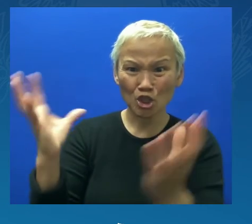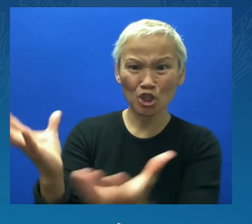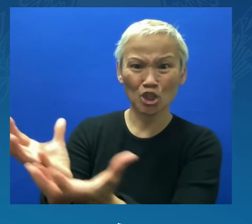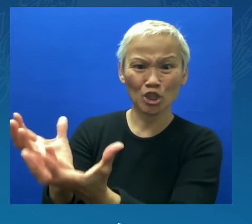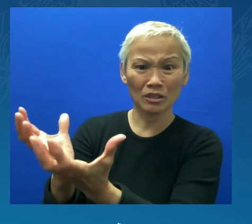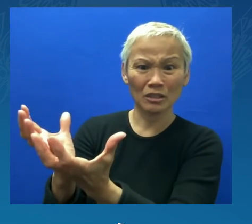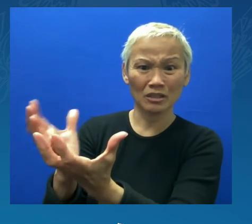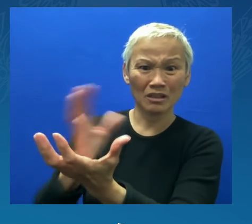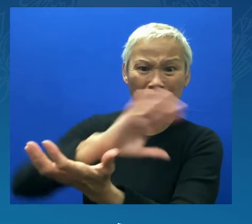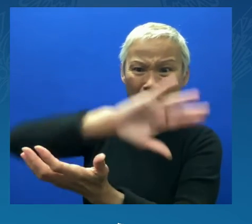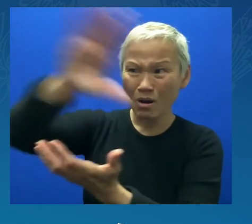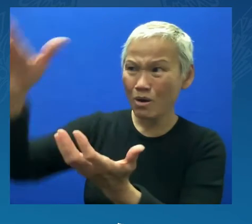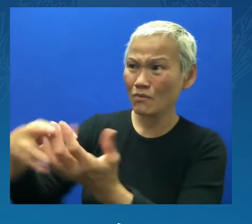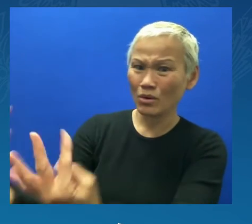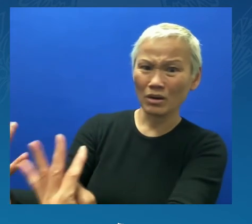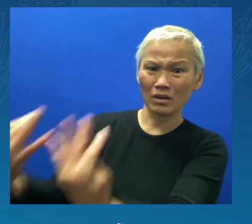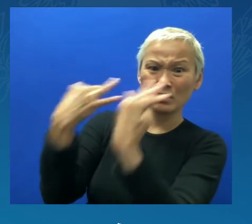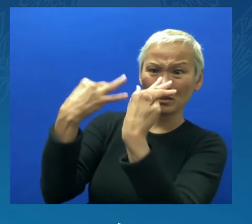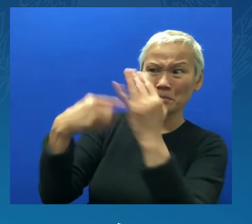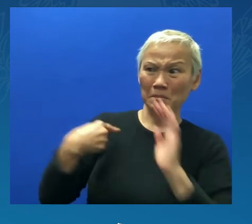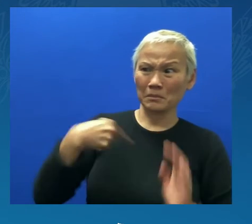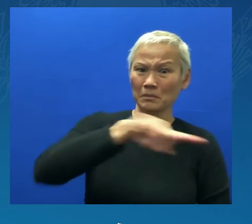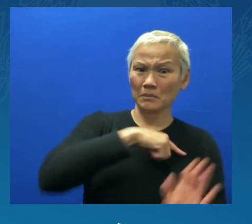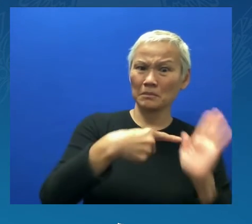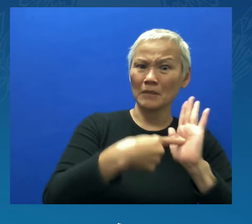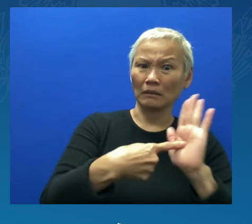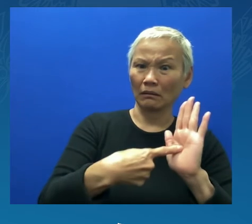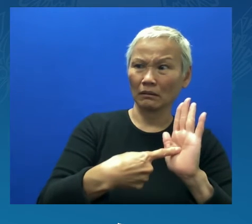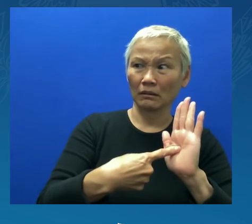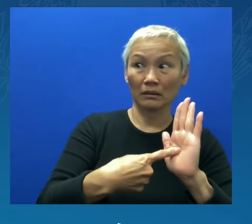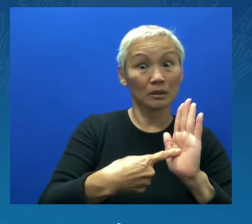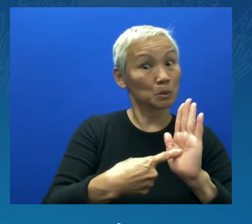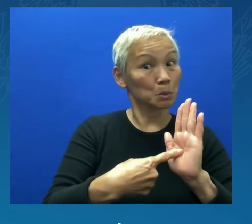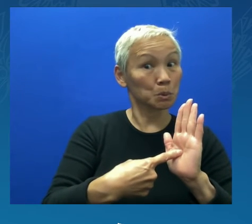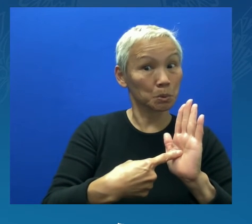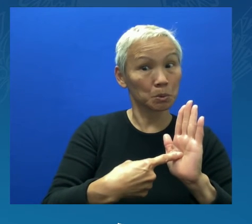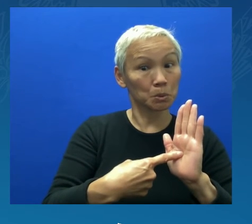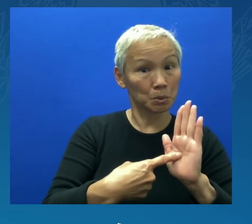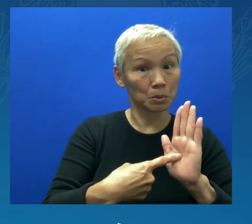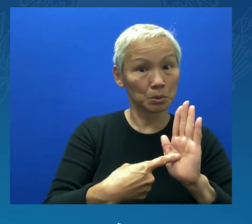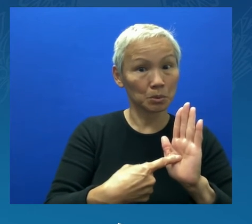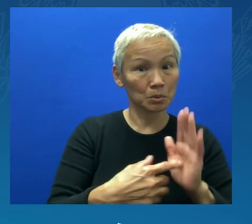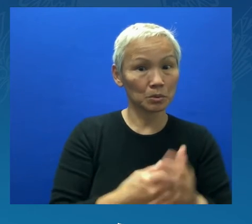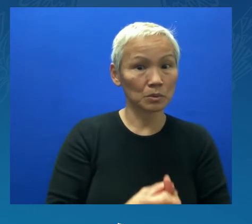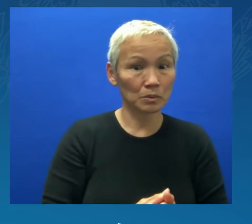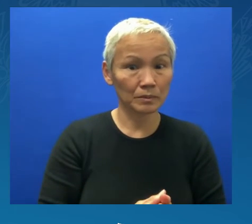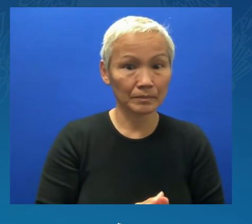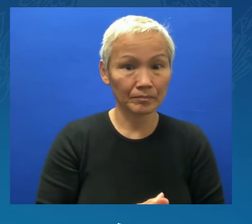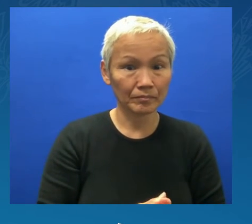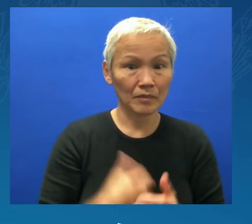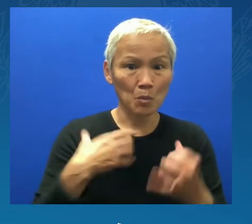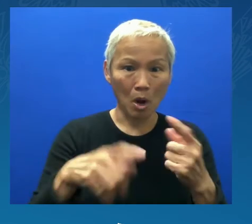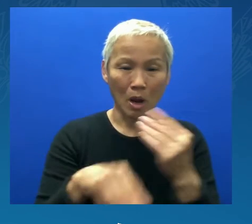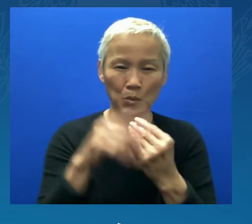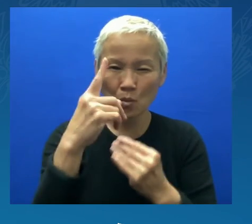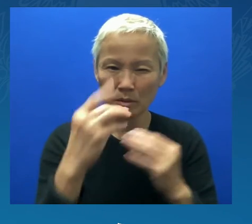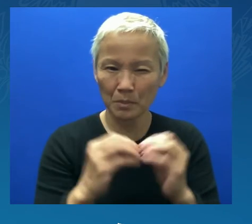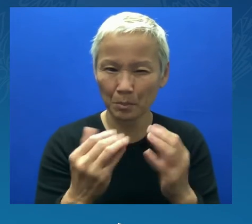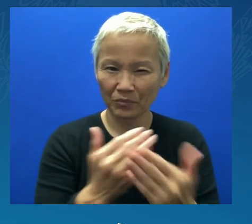That's what's at stake. That's what's at stake. But -- but I do want to add one more thing before we end -- okay, but I --